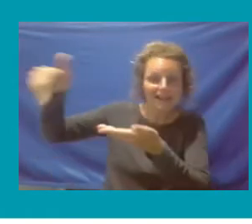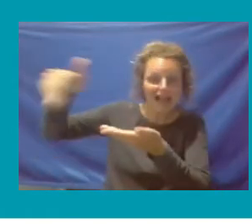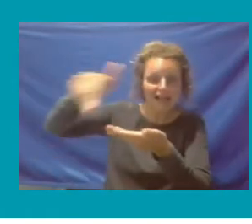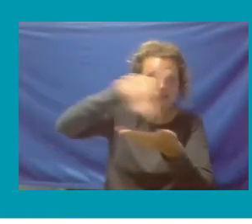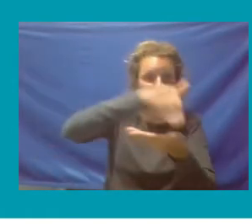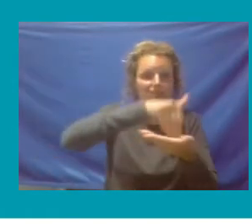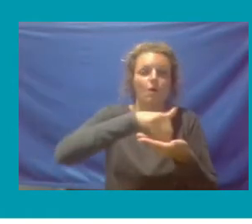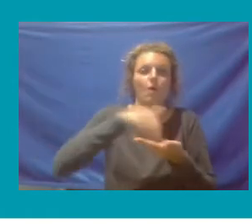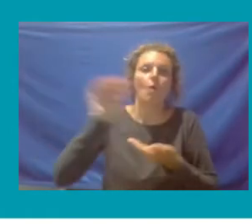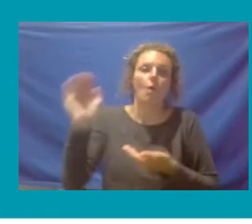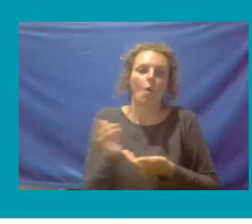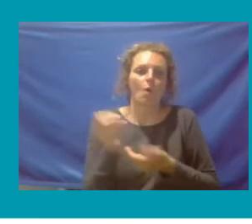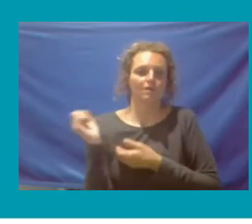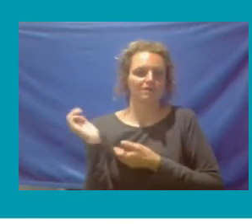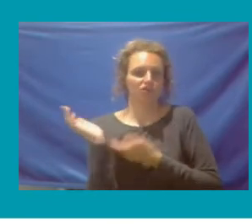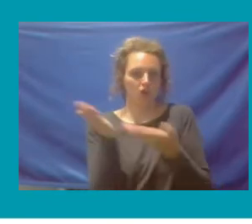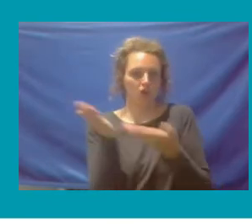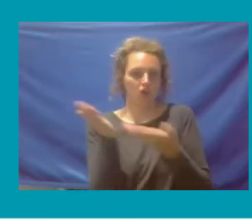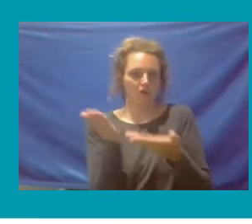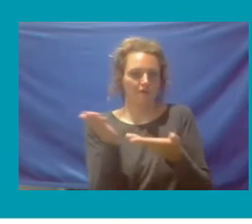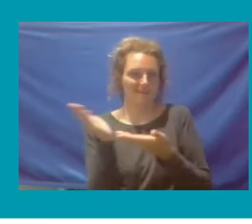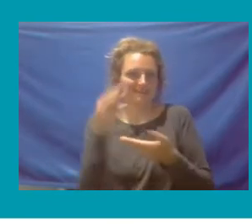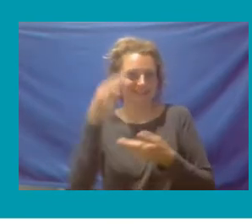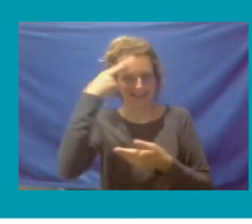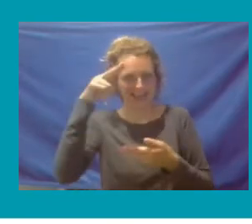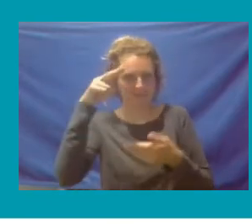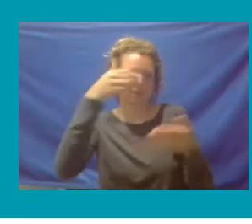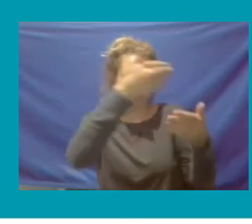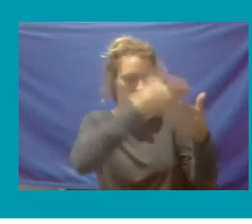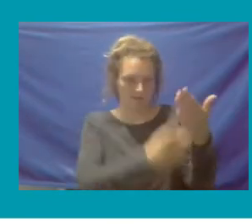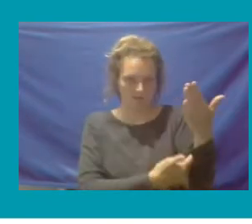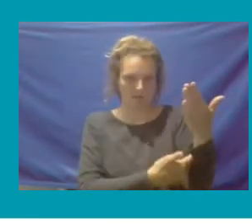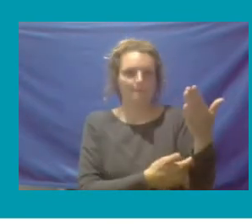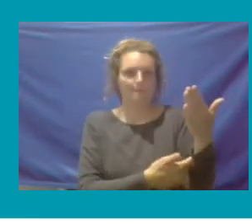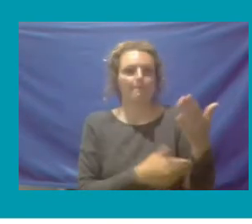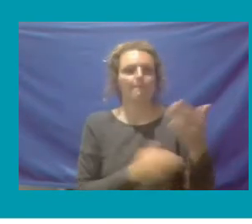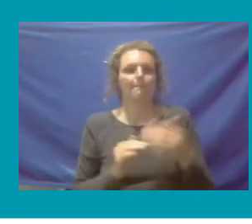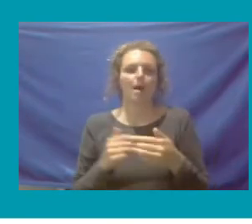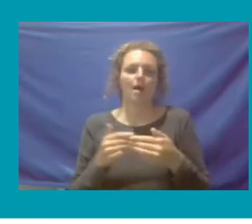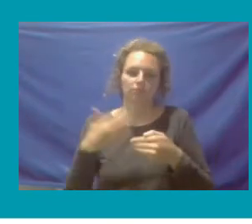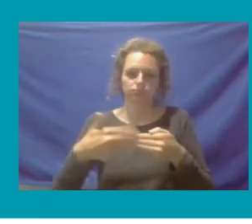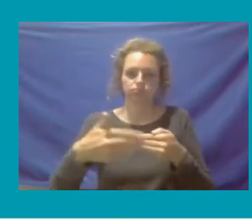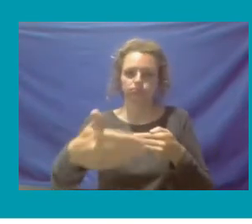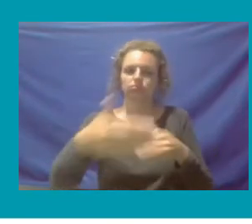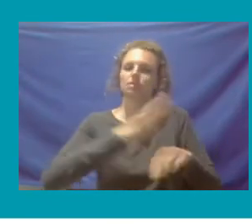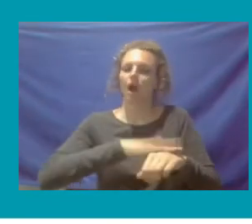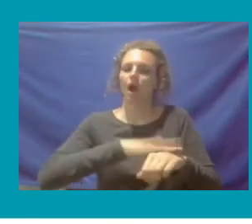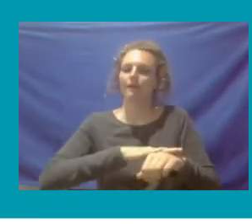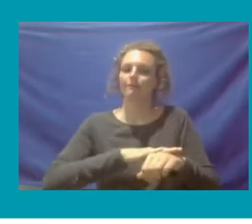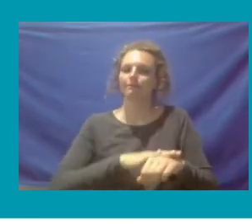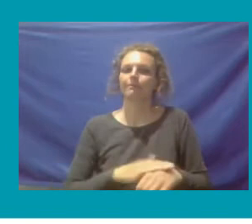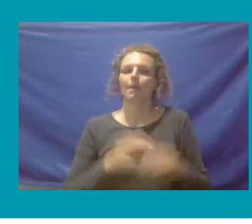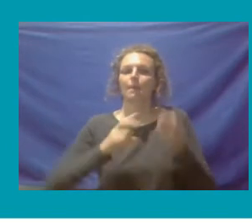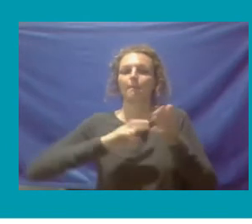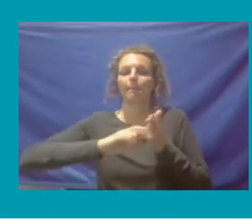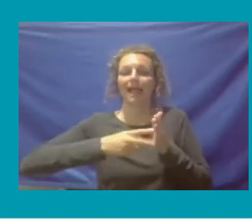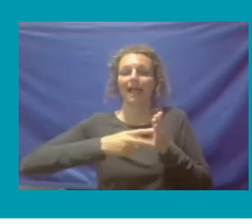Which is, you know, partly why we're doing this event today. But over time, what we want to do is make sure that any organisation that can